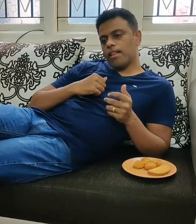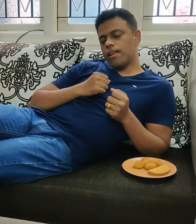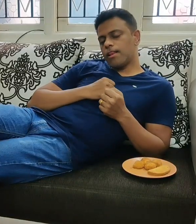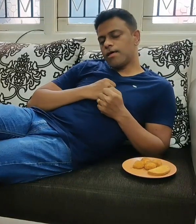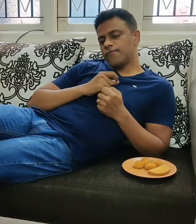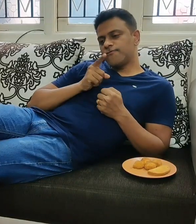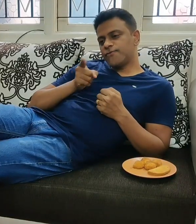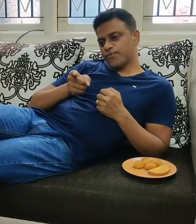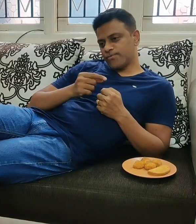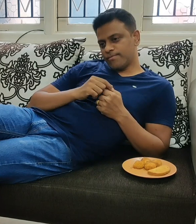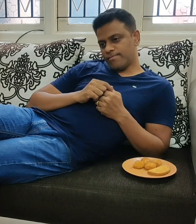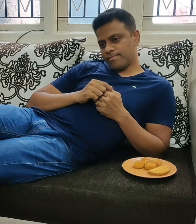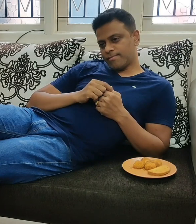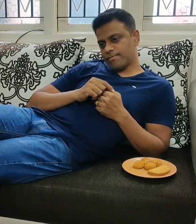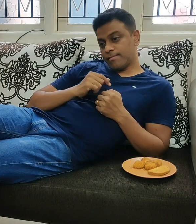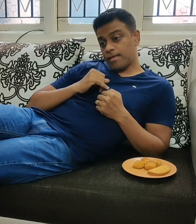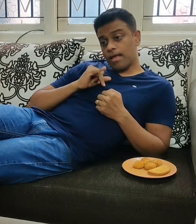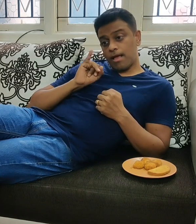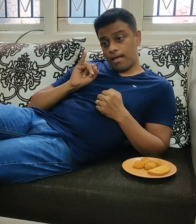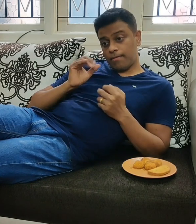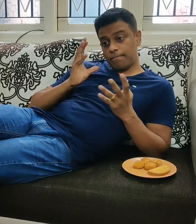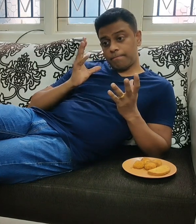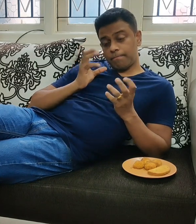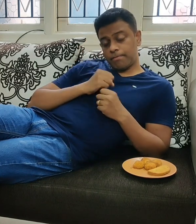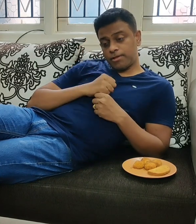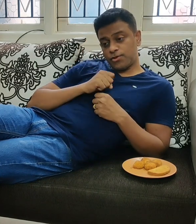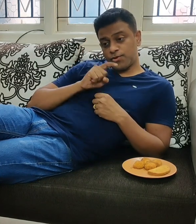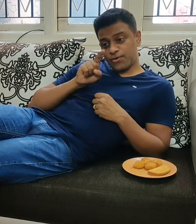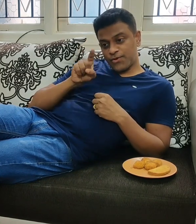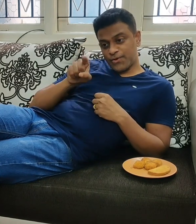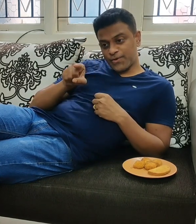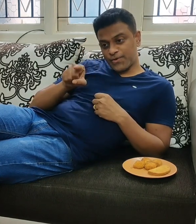I love you too, even I missed you too